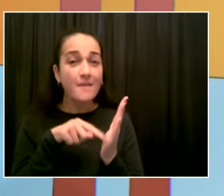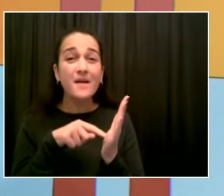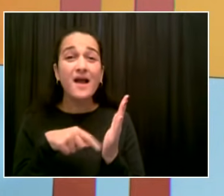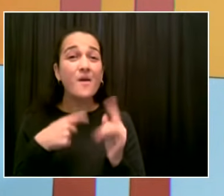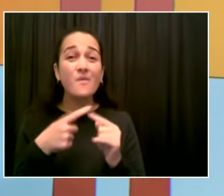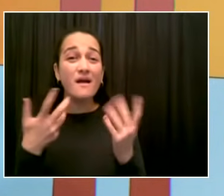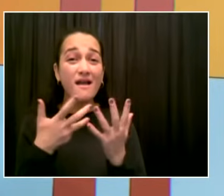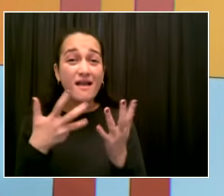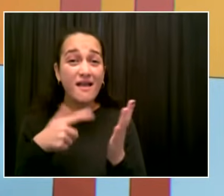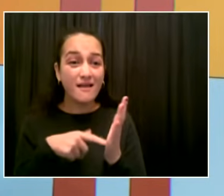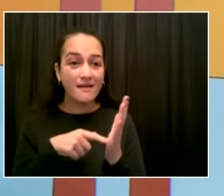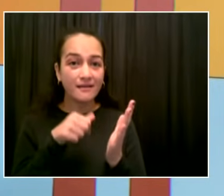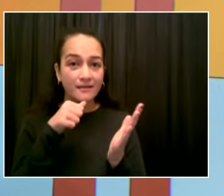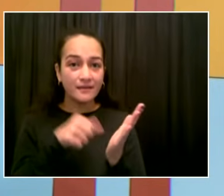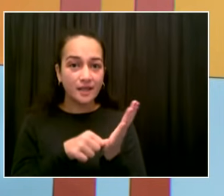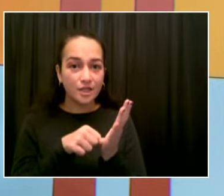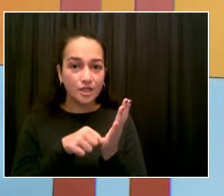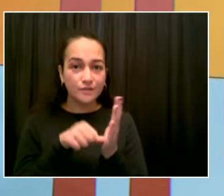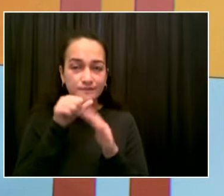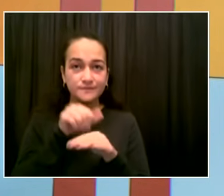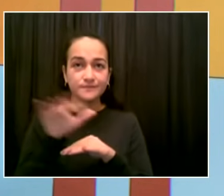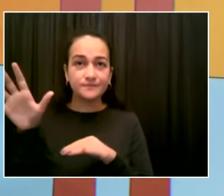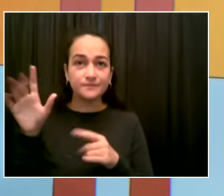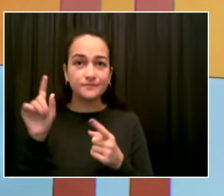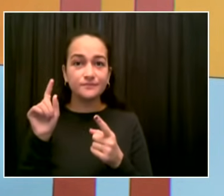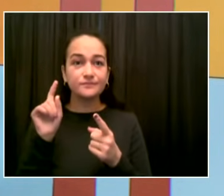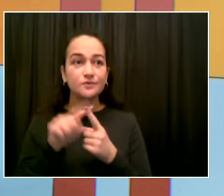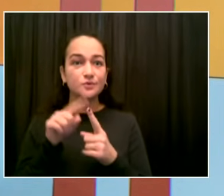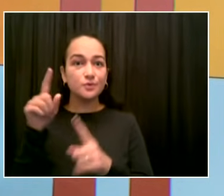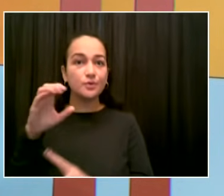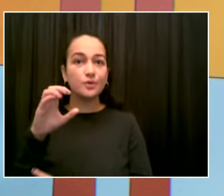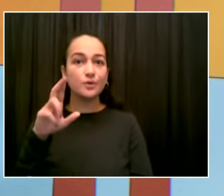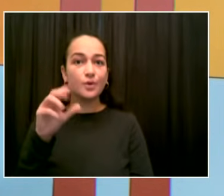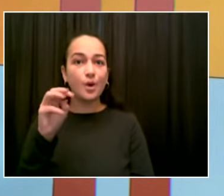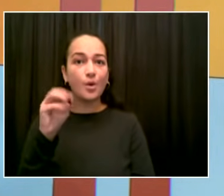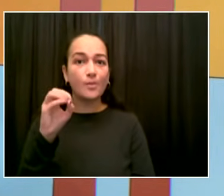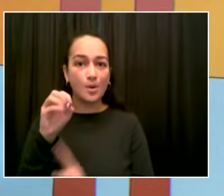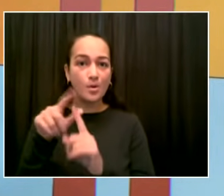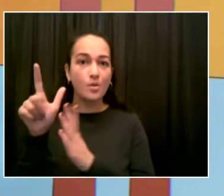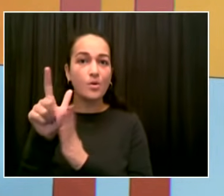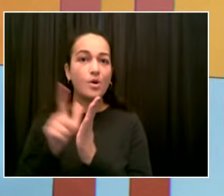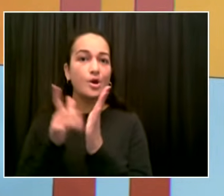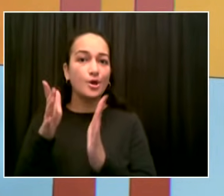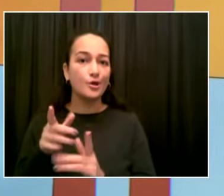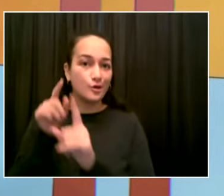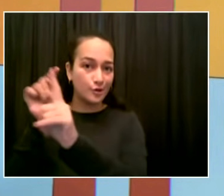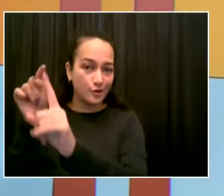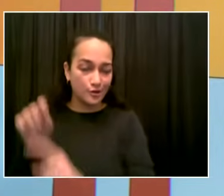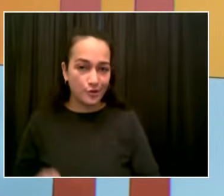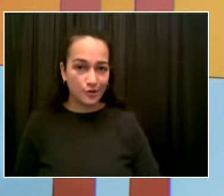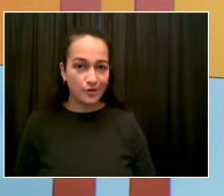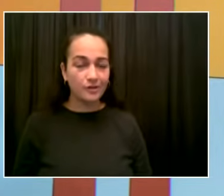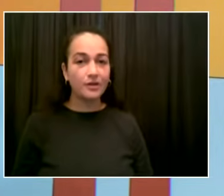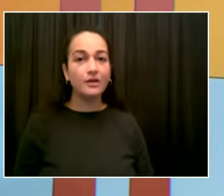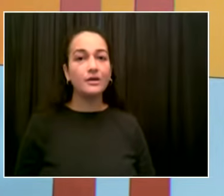TODAY. DEALING WITH A LETTER SENT FROM FORMER GOVERNOR